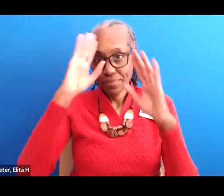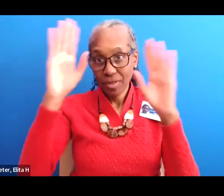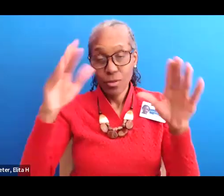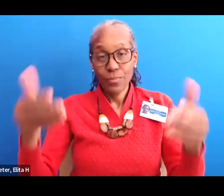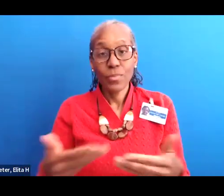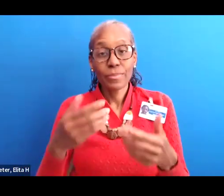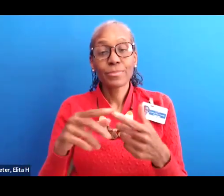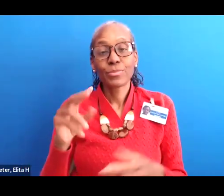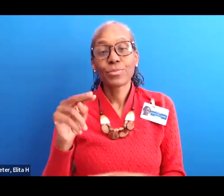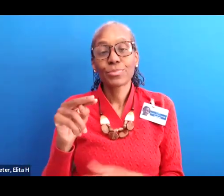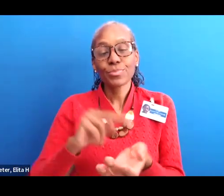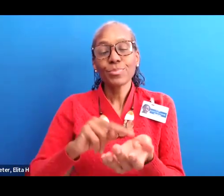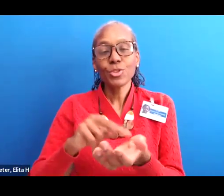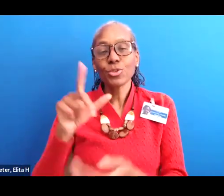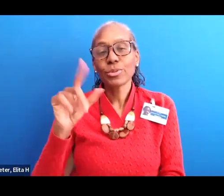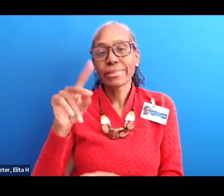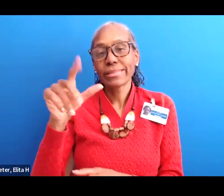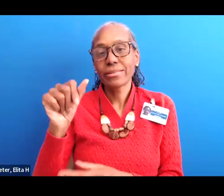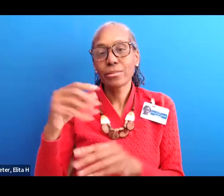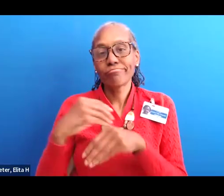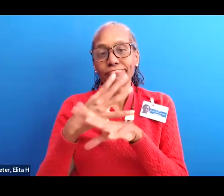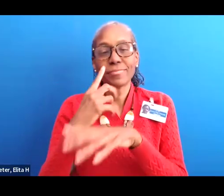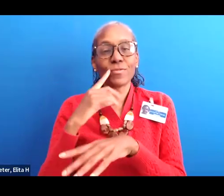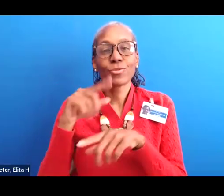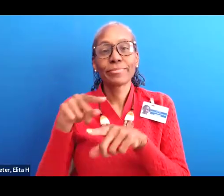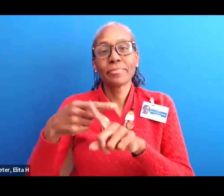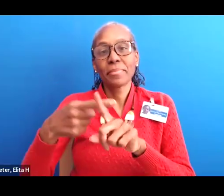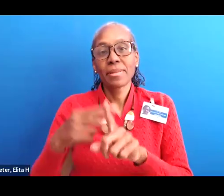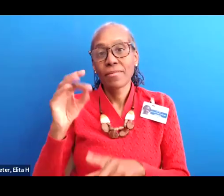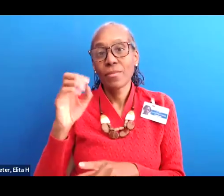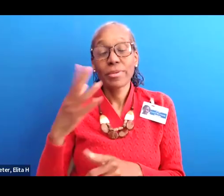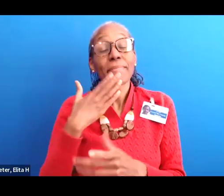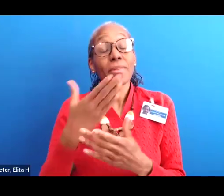Hello and welcome to the Nurse Linda webinar for the month of February. I'd like to thank you all for coming.